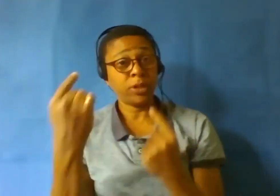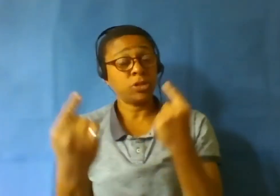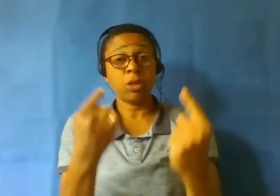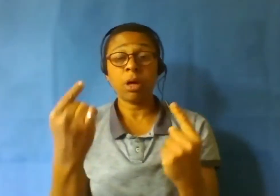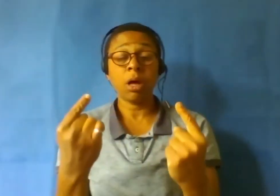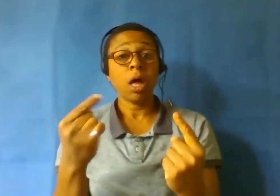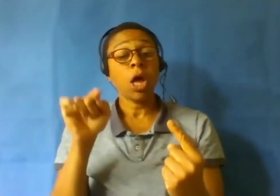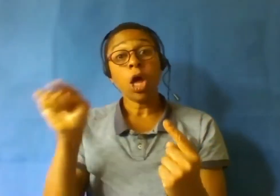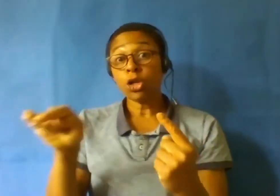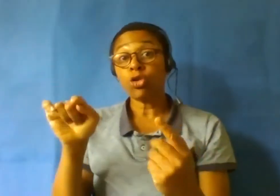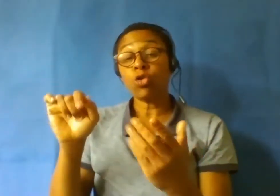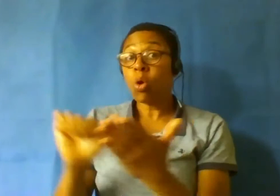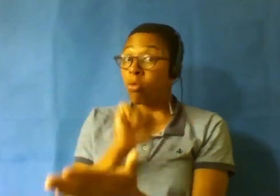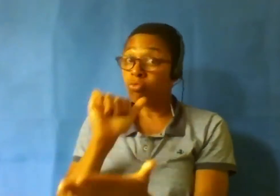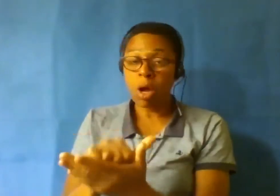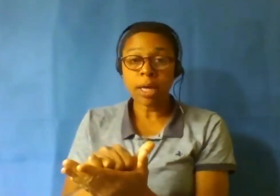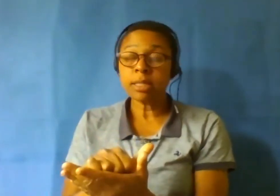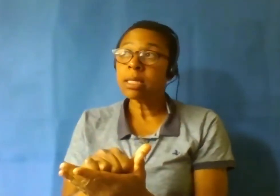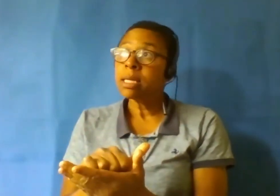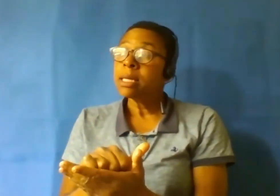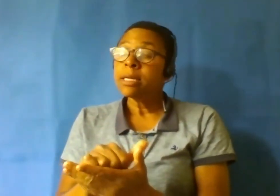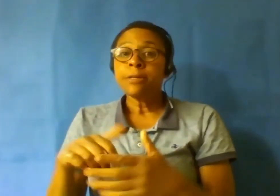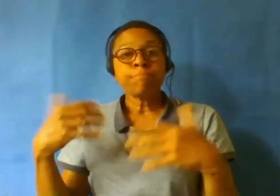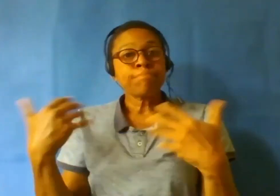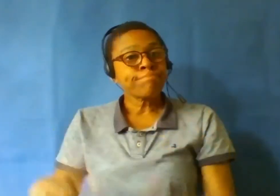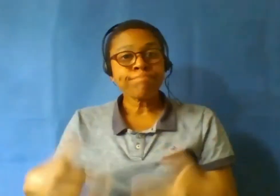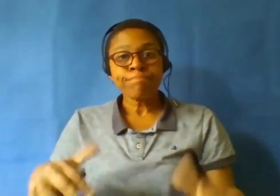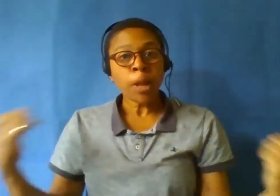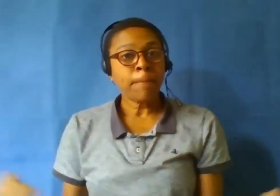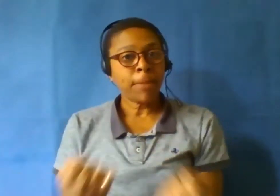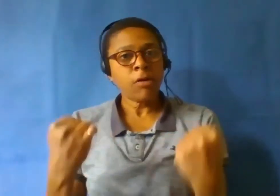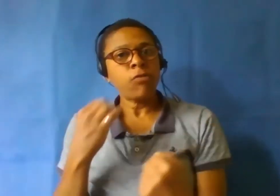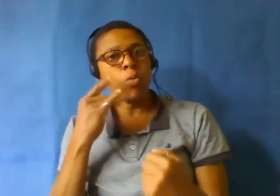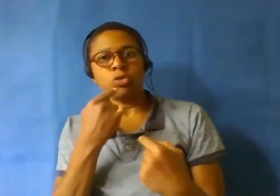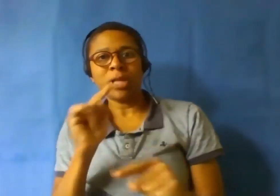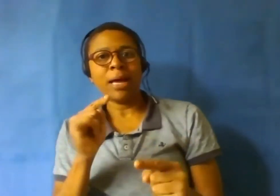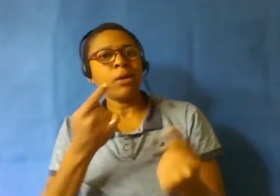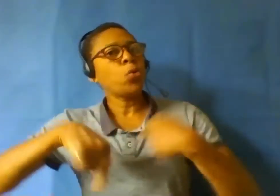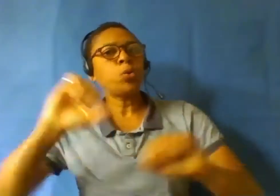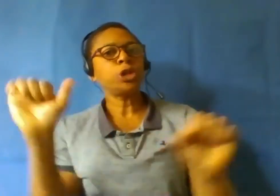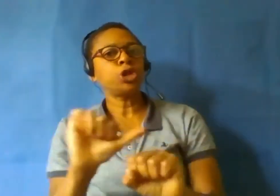stay silent anymore I think is something that we should pick up in a bit we will